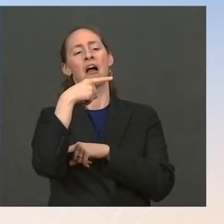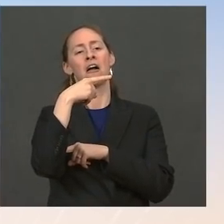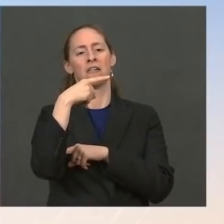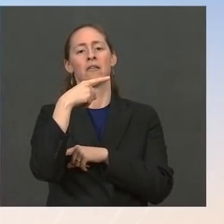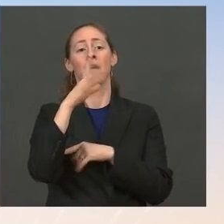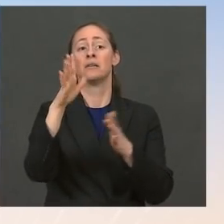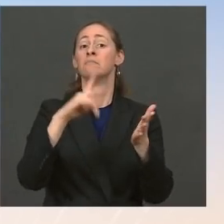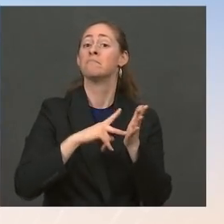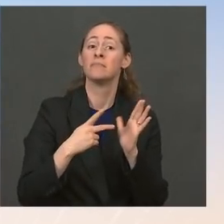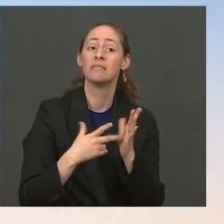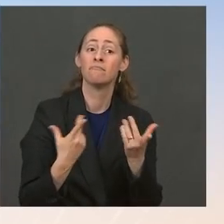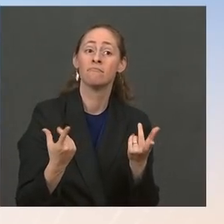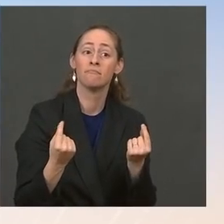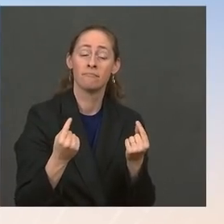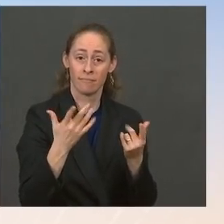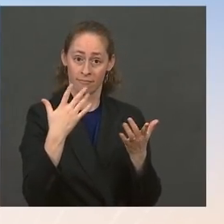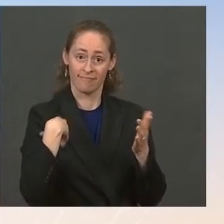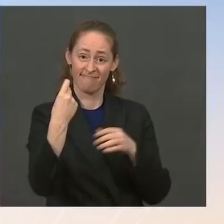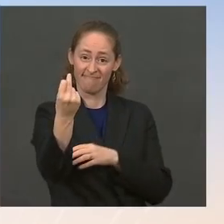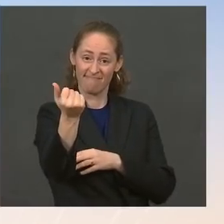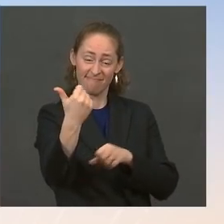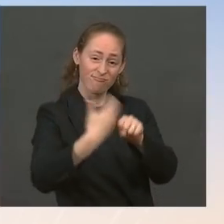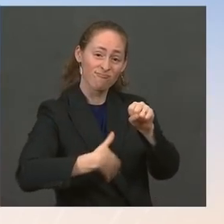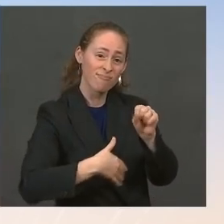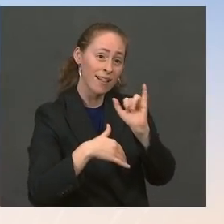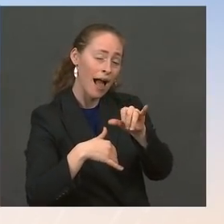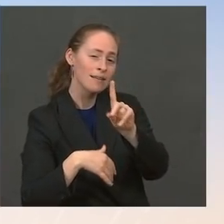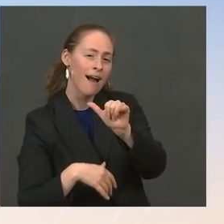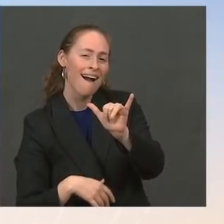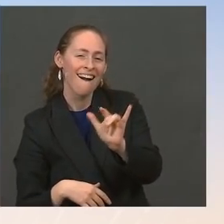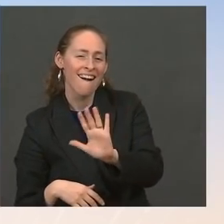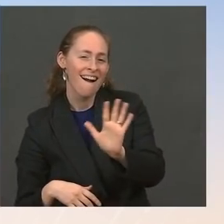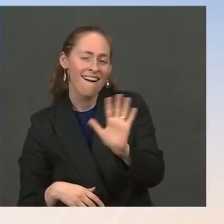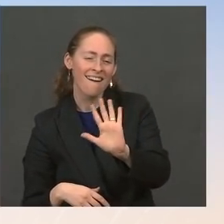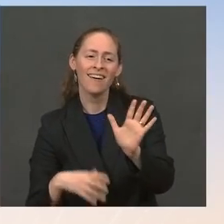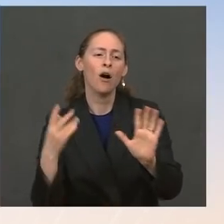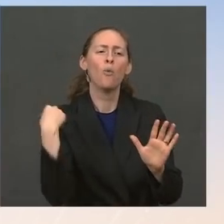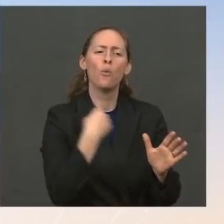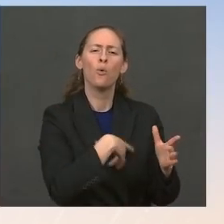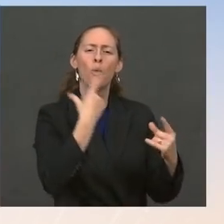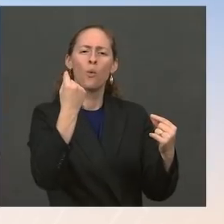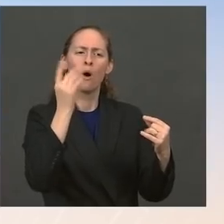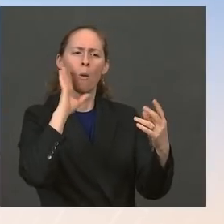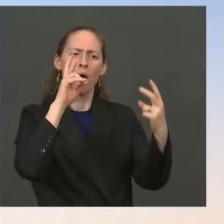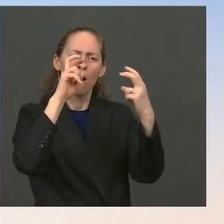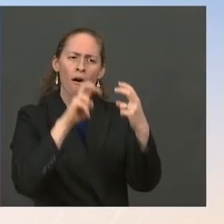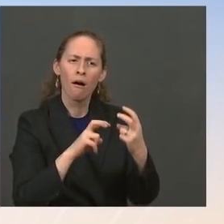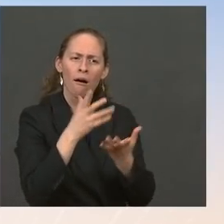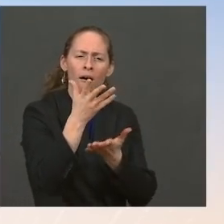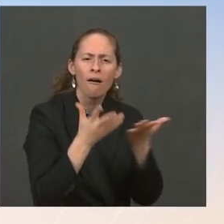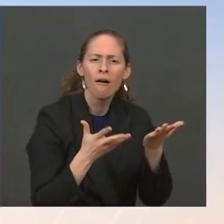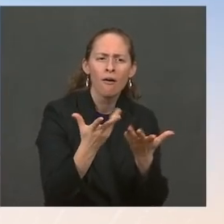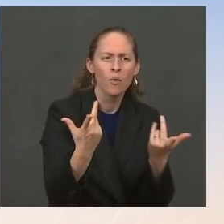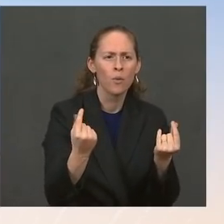We'll be providing more guidance in days to come. We are the largest employer in the country. So it is -- the U.S. government that is, of course --